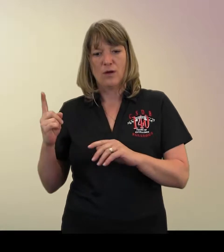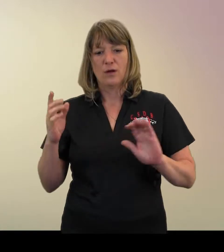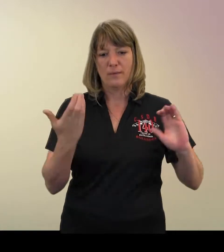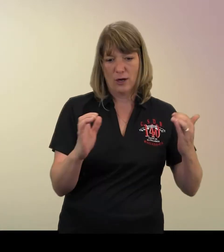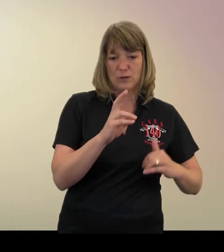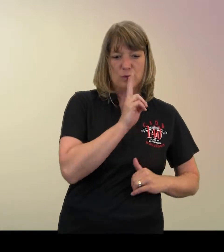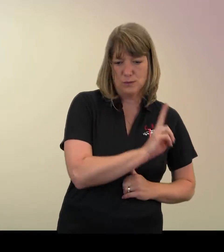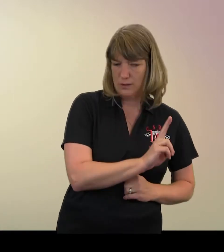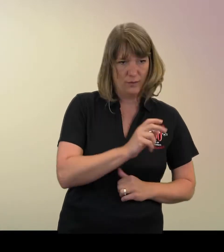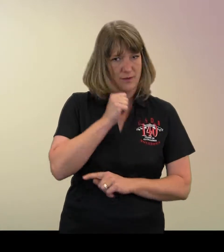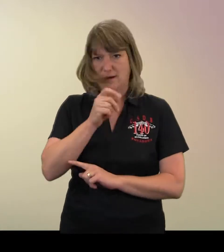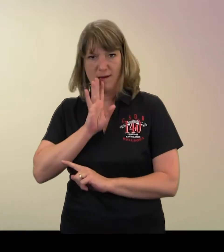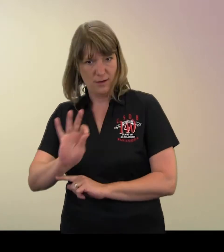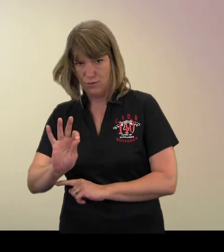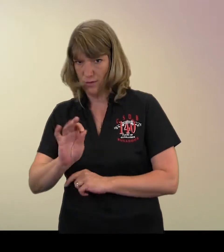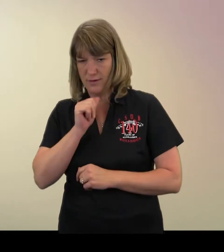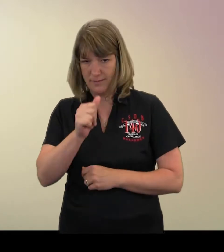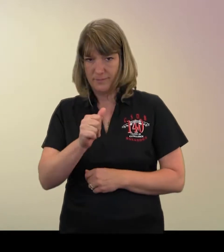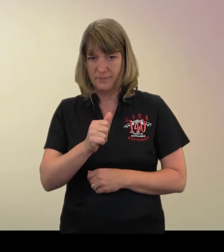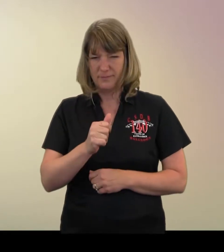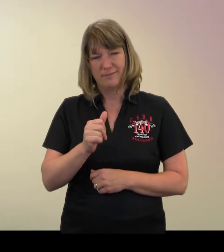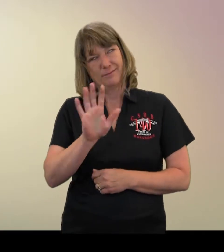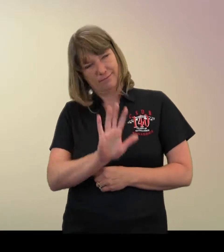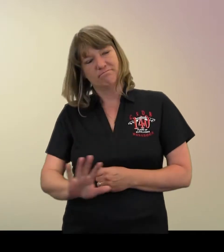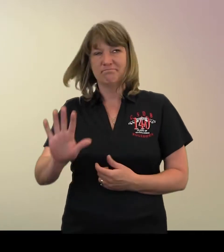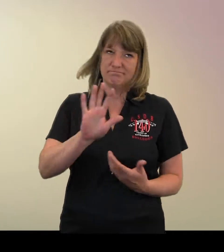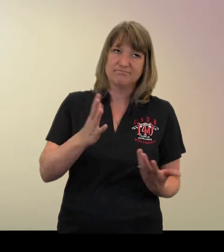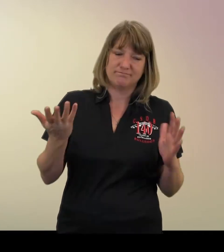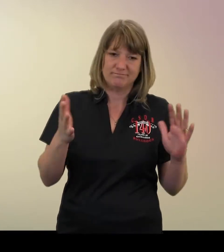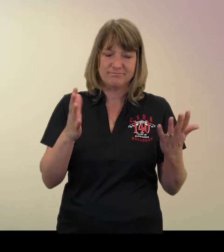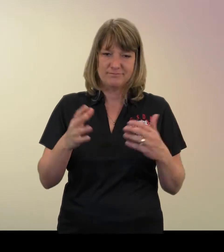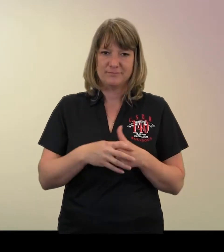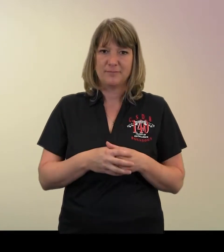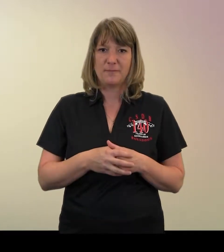rather than a nine-year-old. Roughly speaking.